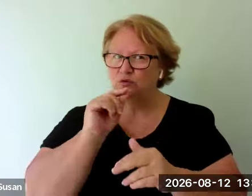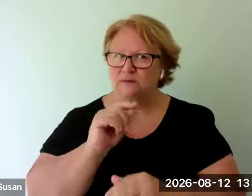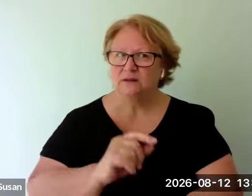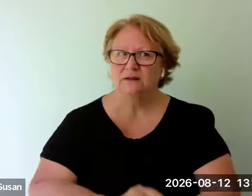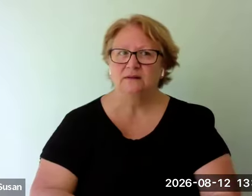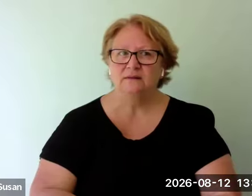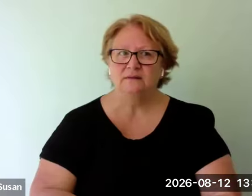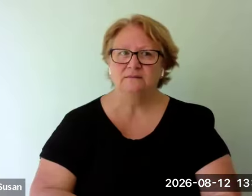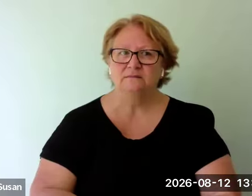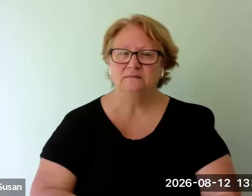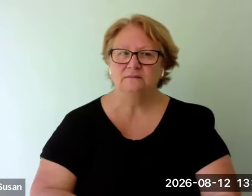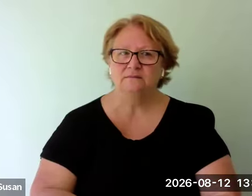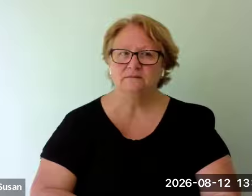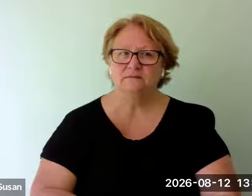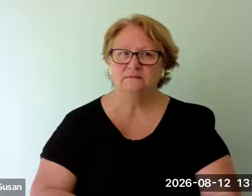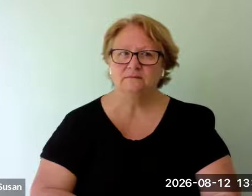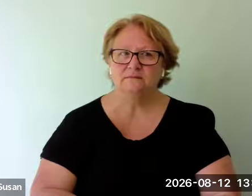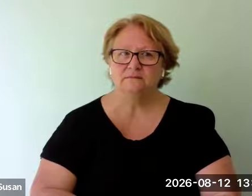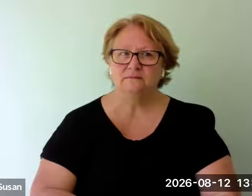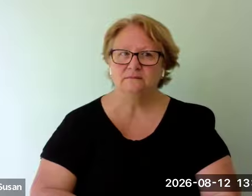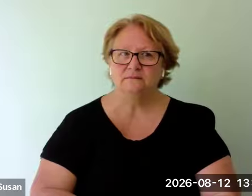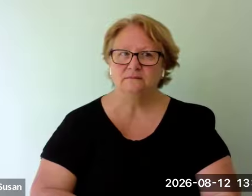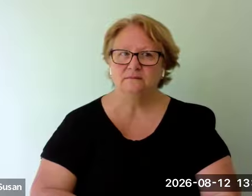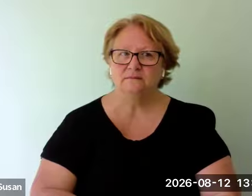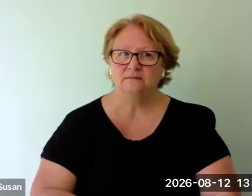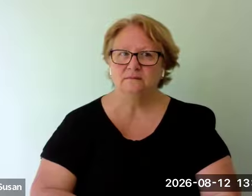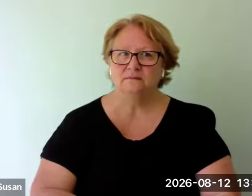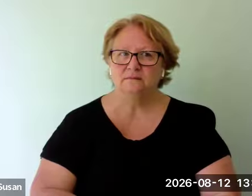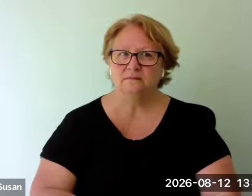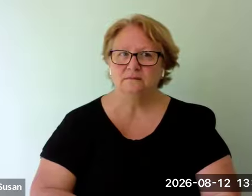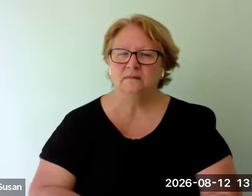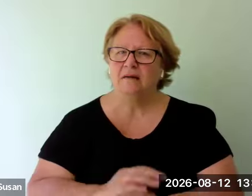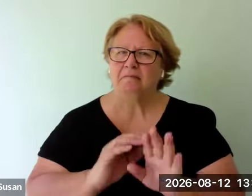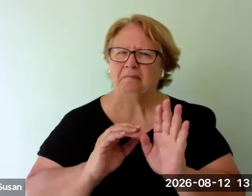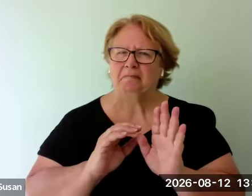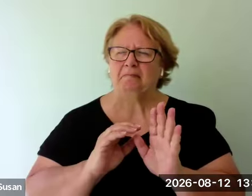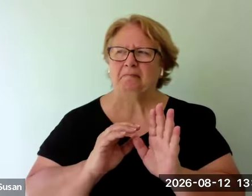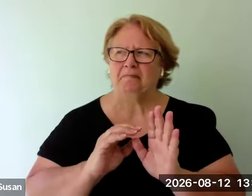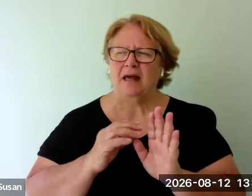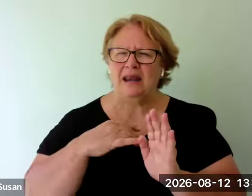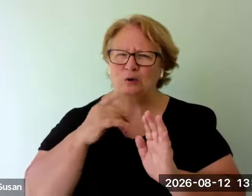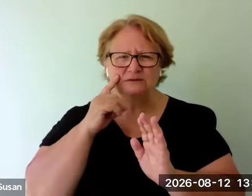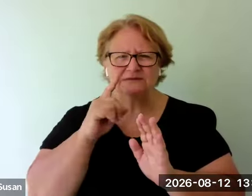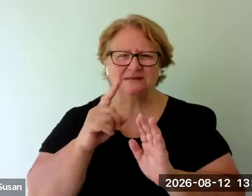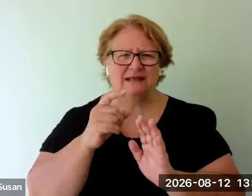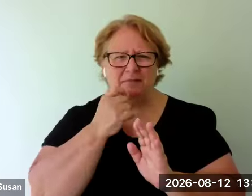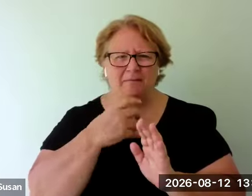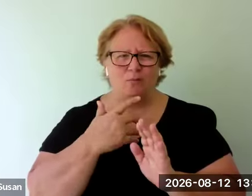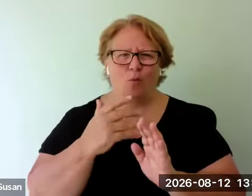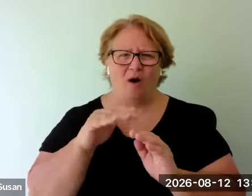could use other funds to p otentially extend the research budget, if possible